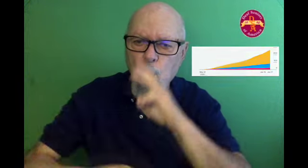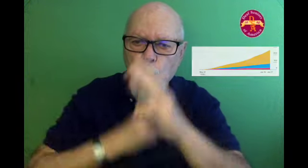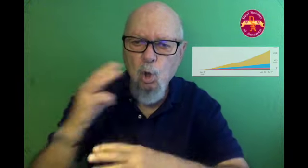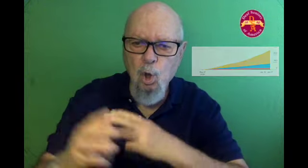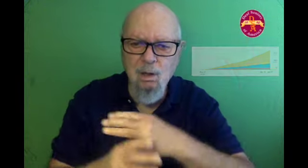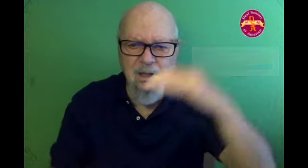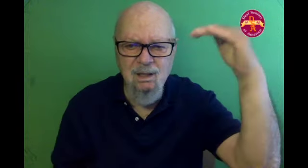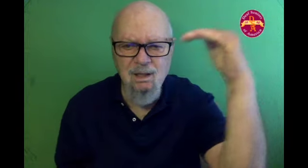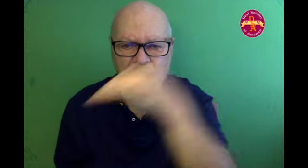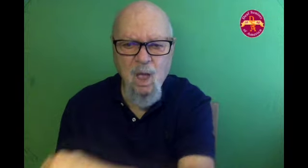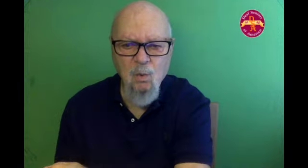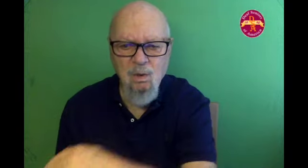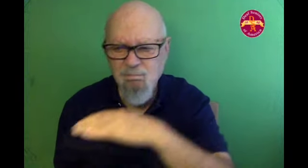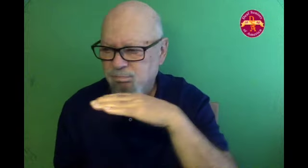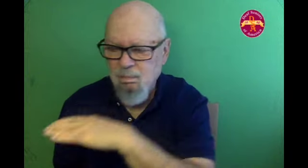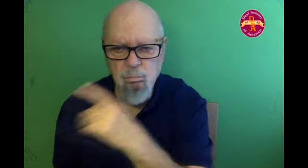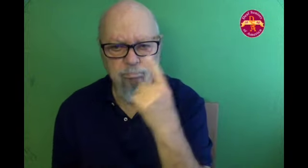while the numbers in other Countries and Europe continue to decline